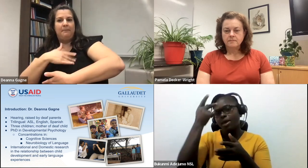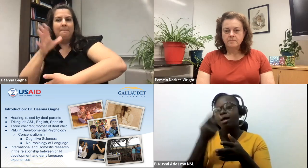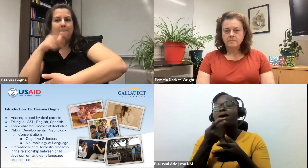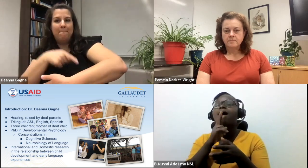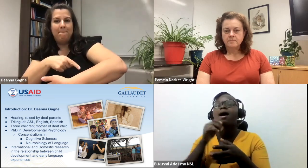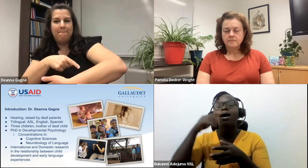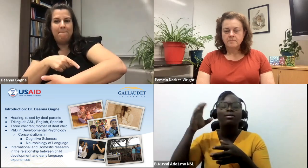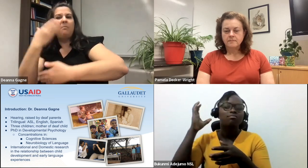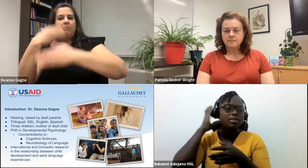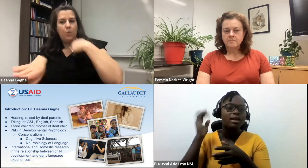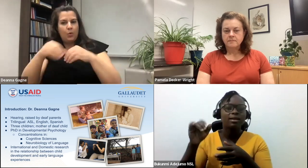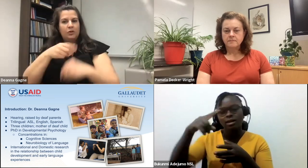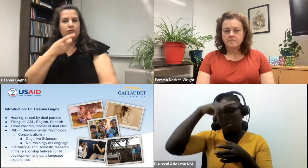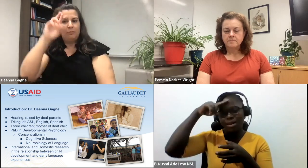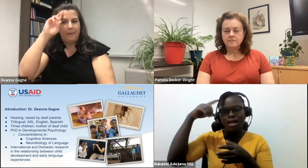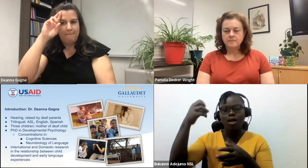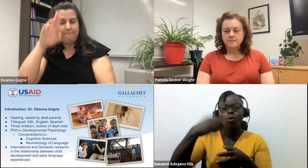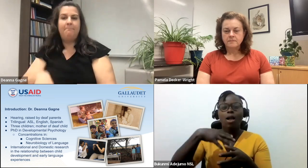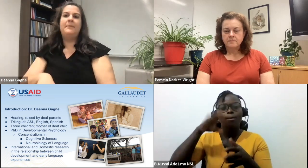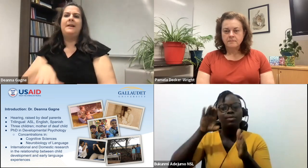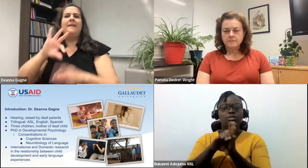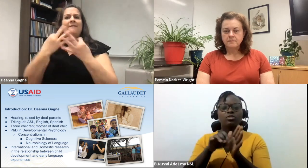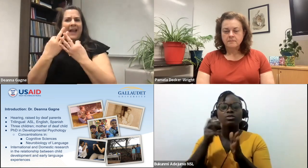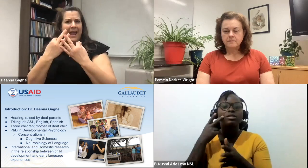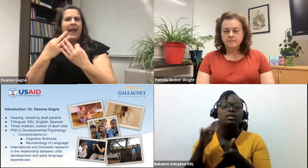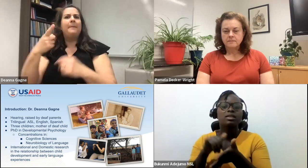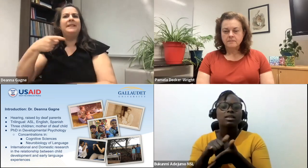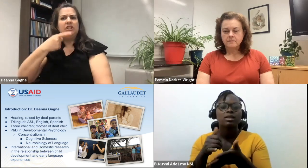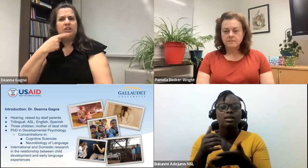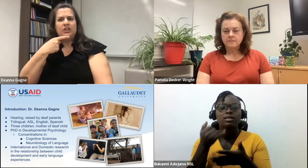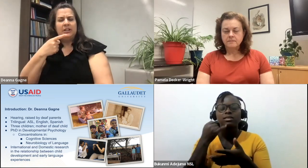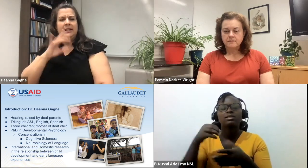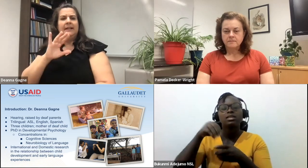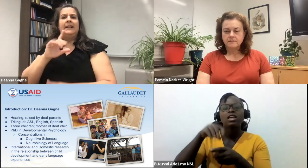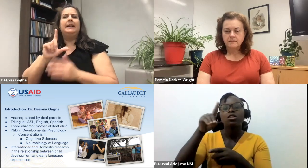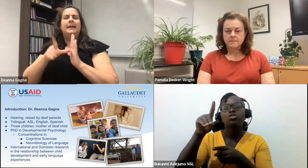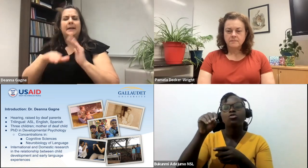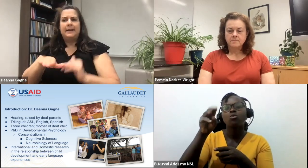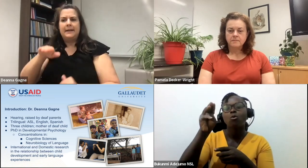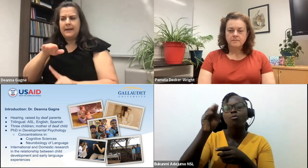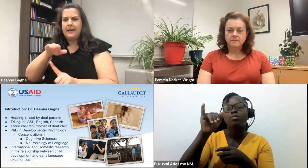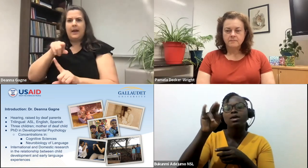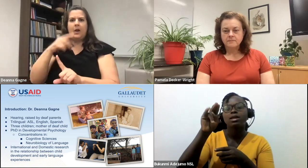So the baby, you see, in that image is my mom. who was born in the Dominican Republic, and her family was hearing.